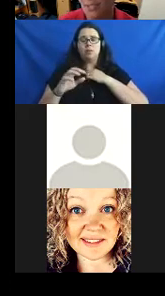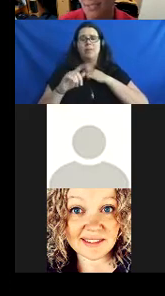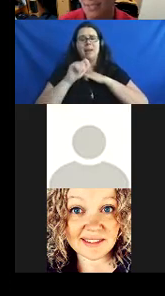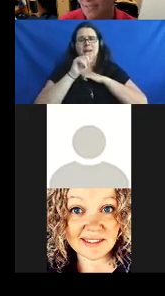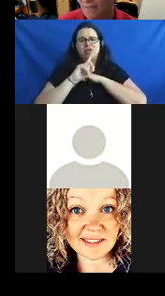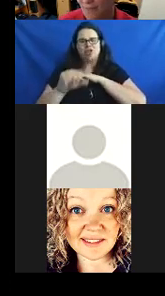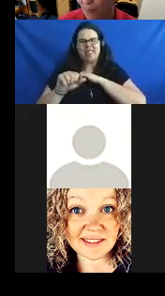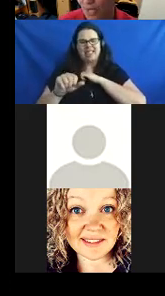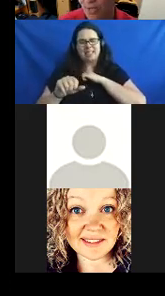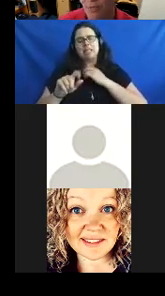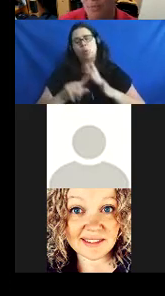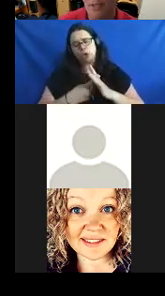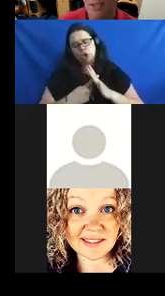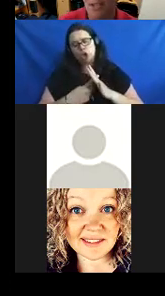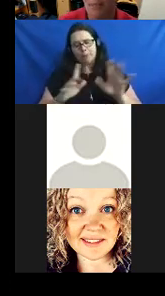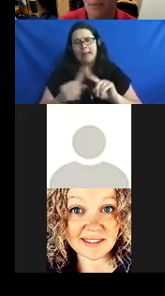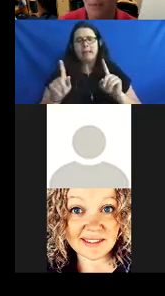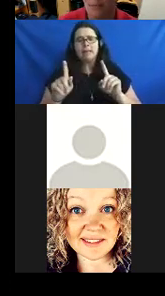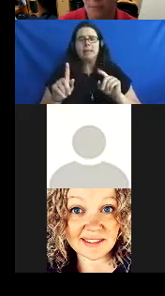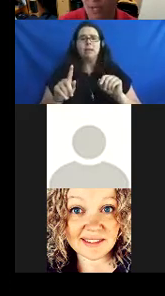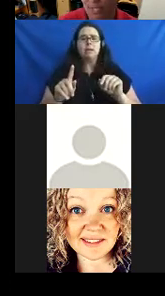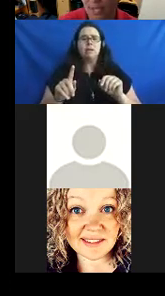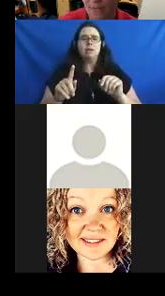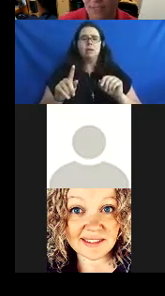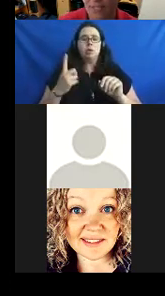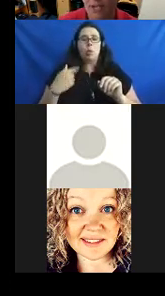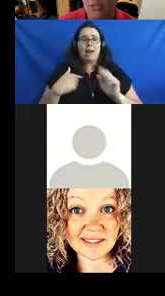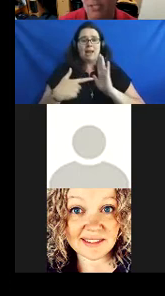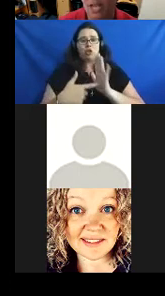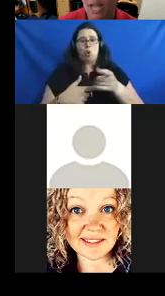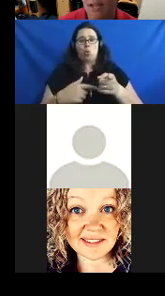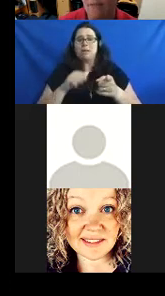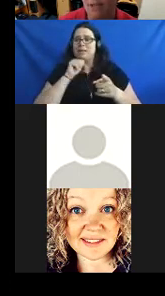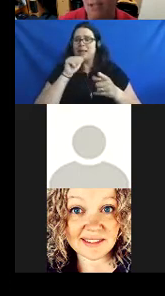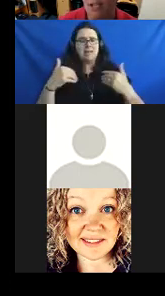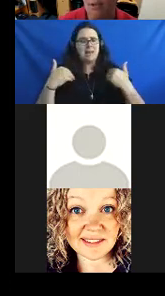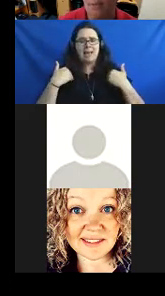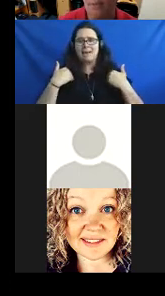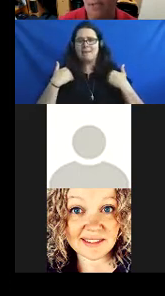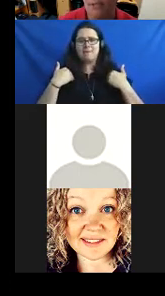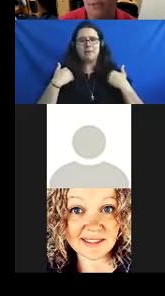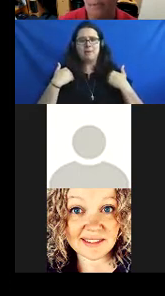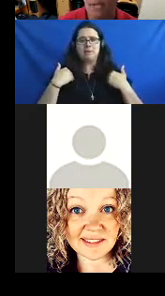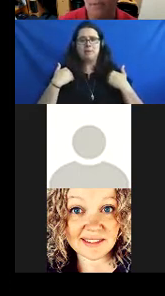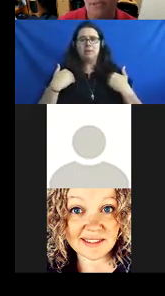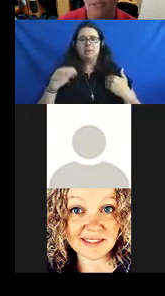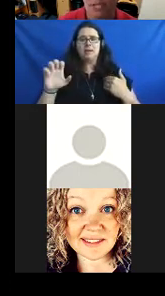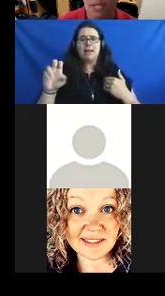ORIGINAL, BUT THE ONE LISTED HERE DOES NOT HAVE THE ENTER AND BACK SPACE.